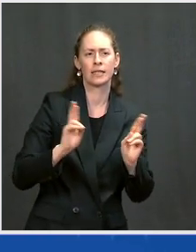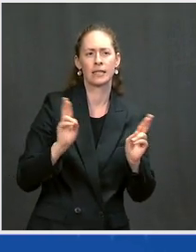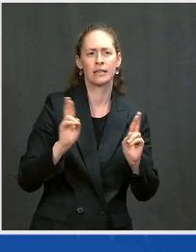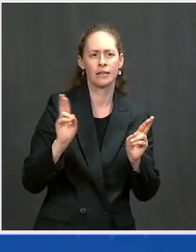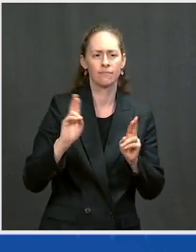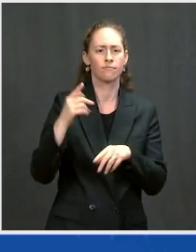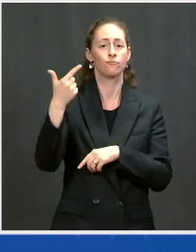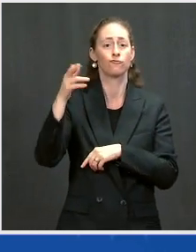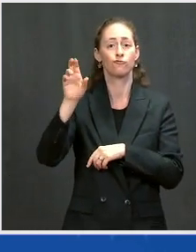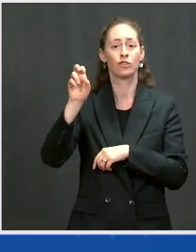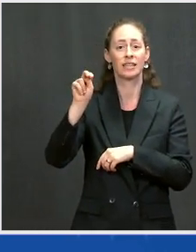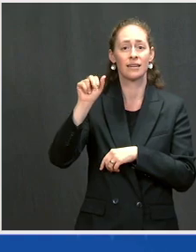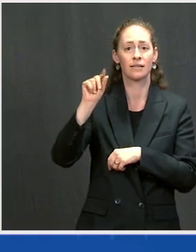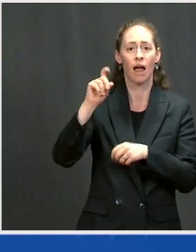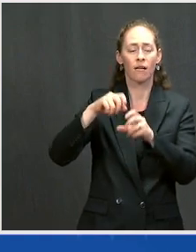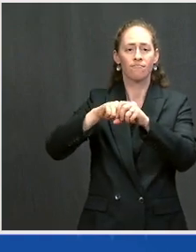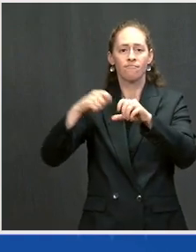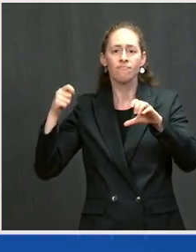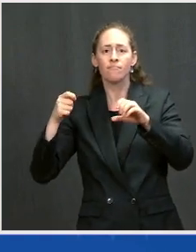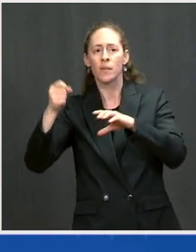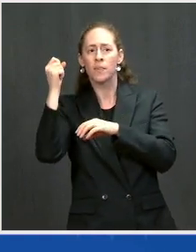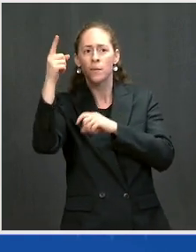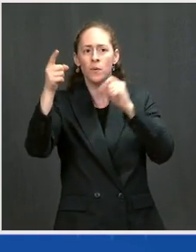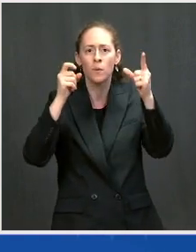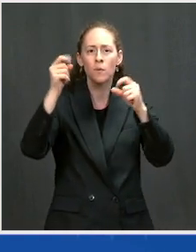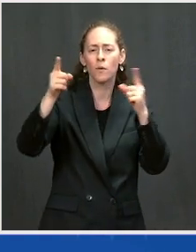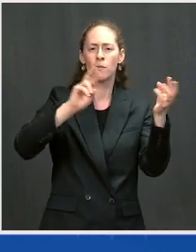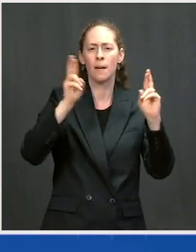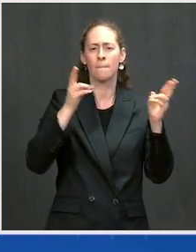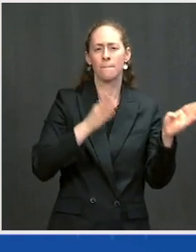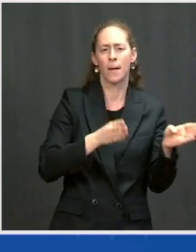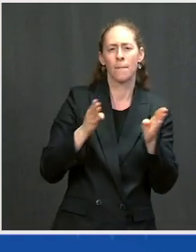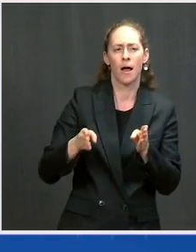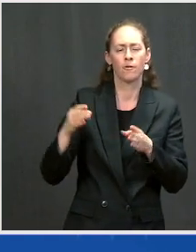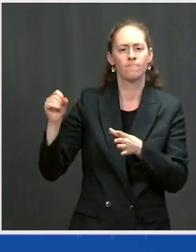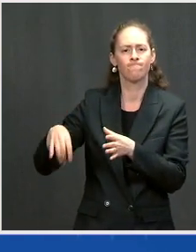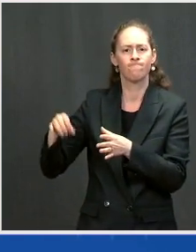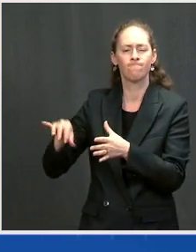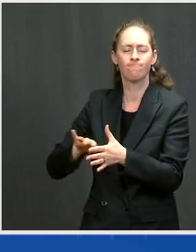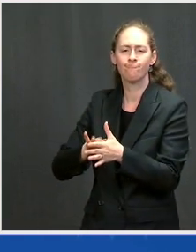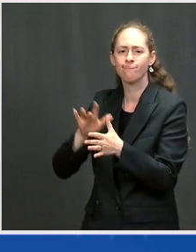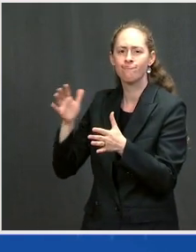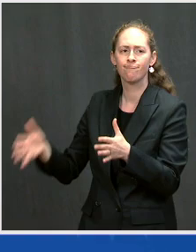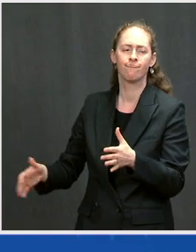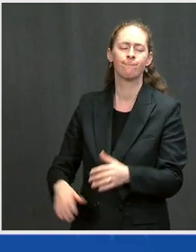Shortly after he returned, the first onslaught began. Mortars followed by a ground assault